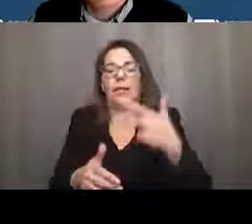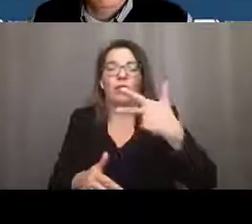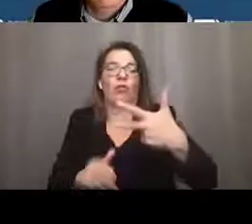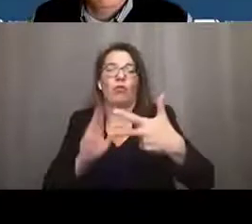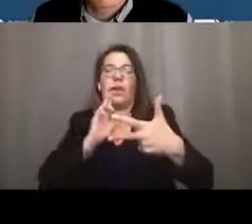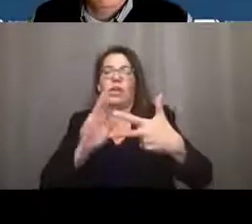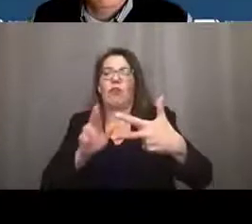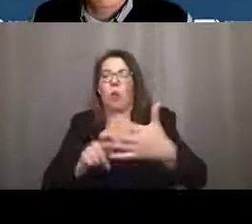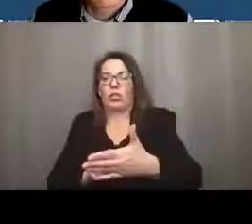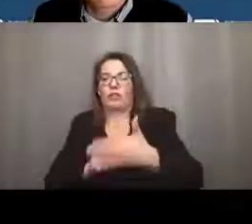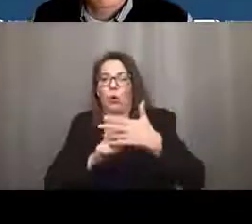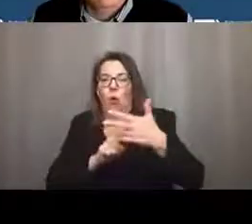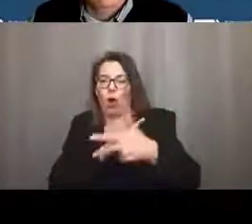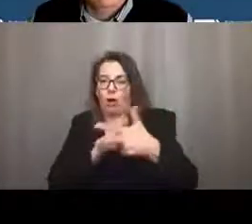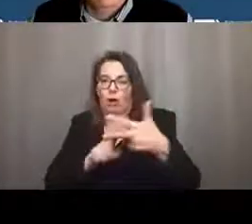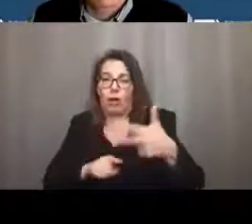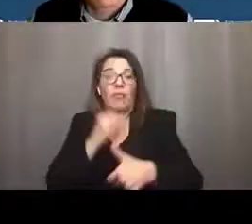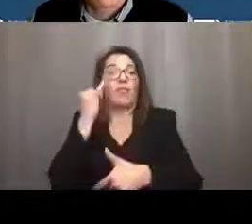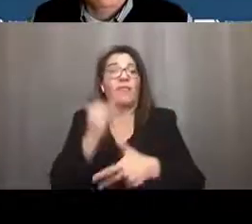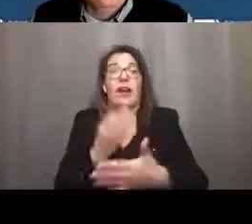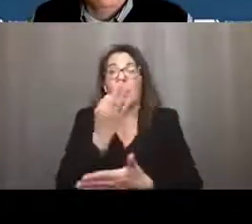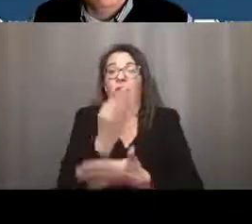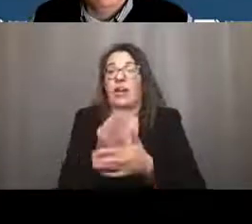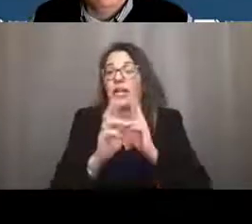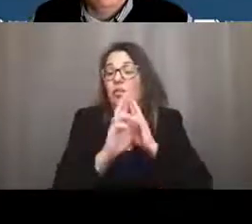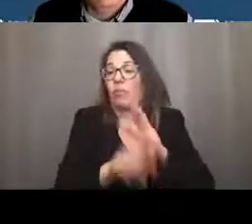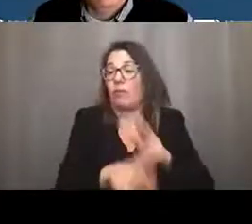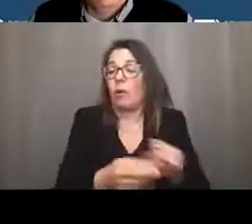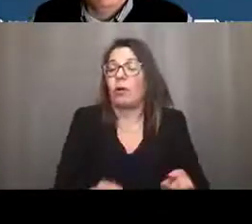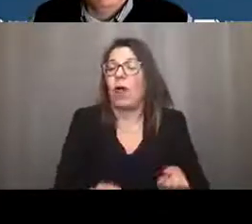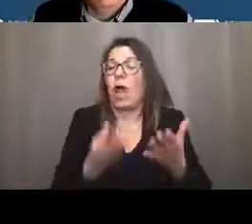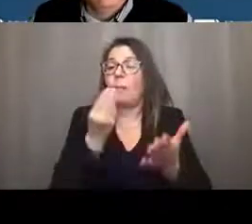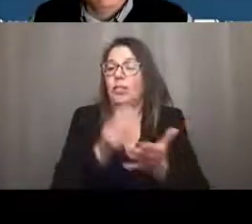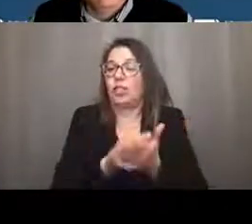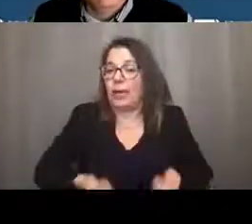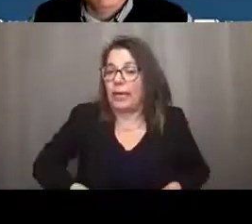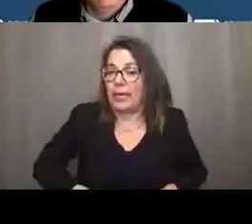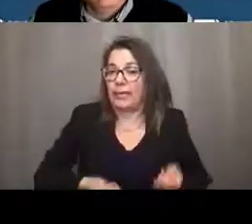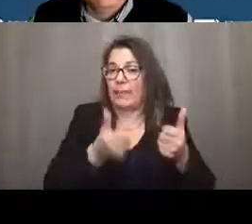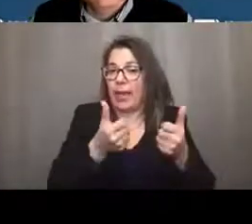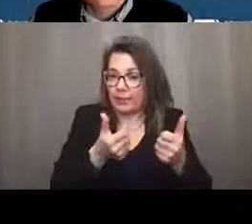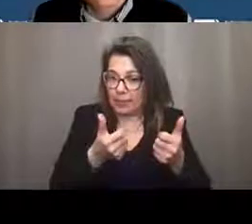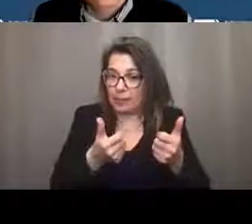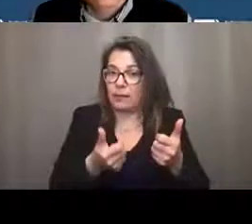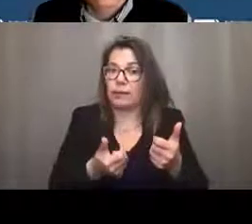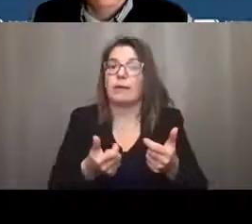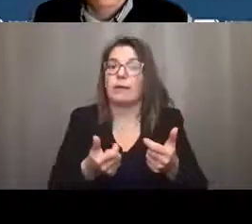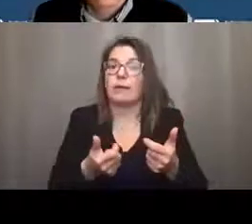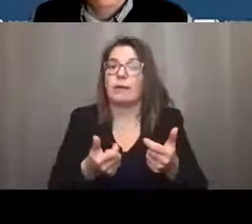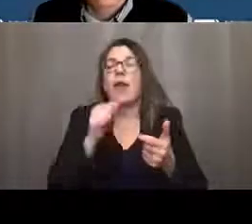That's the final financial report letting us know how much money you've expended and what unobligated balance remains if any,